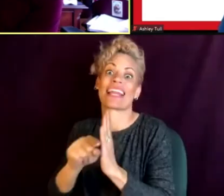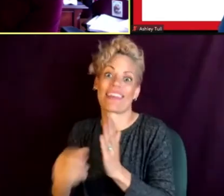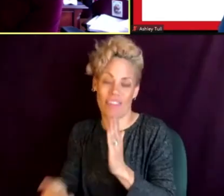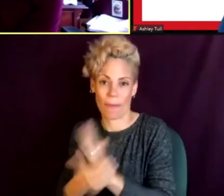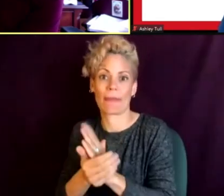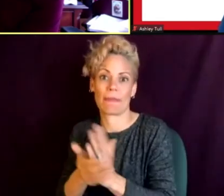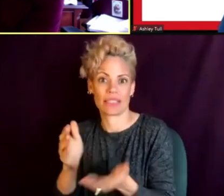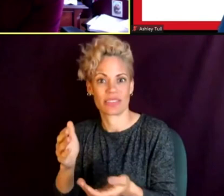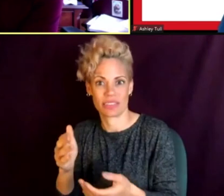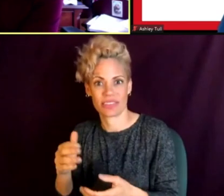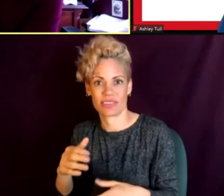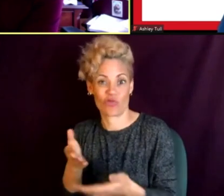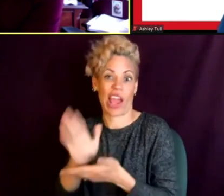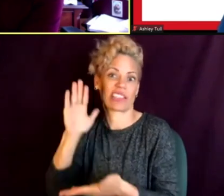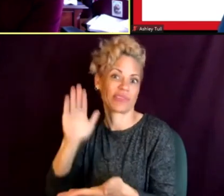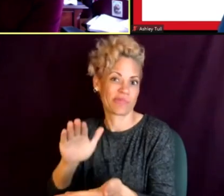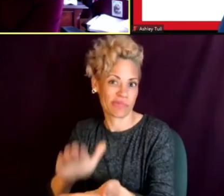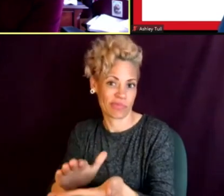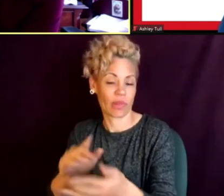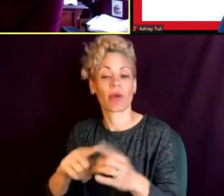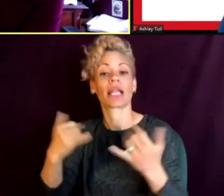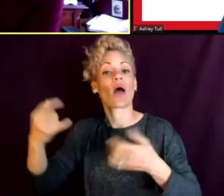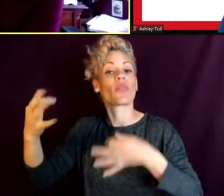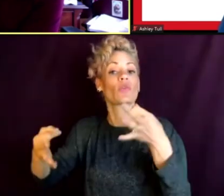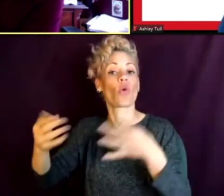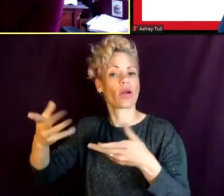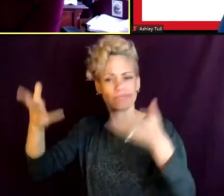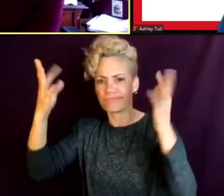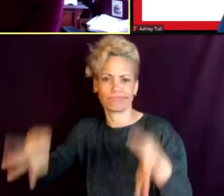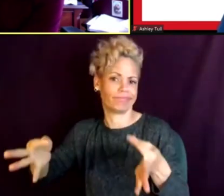But now the courts have ruled, so that helps us moving forward.